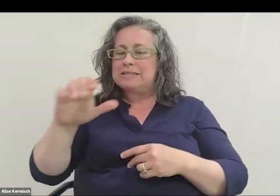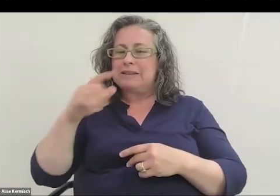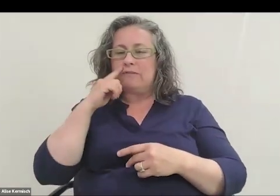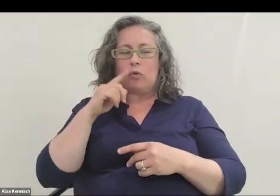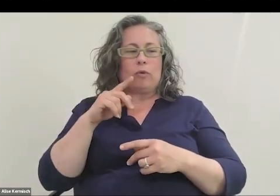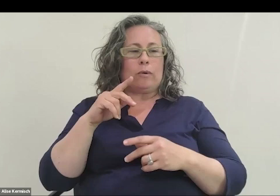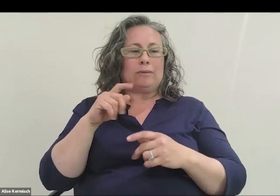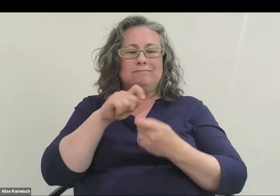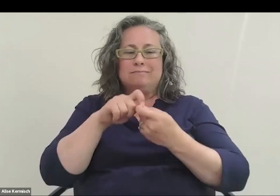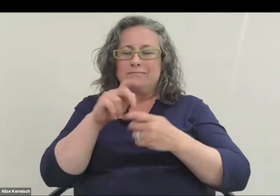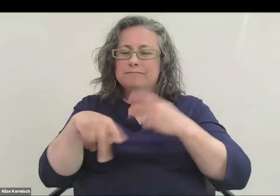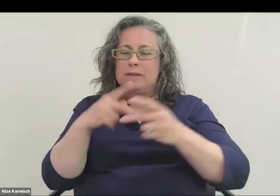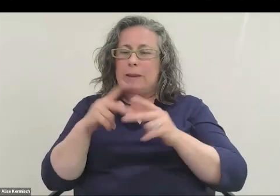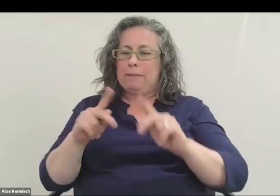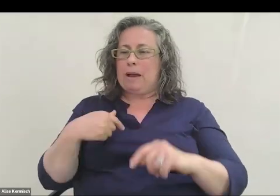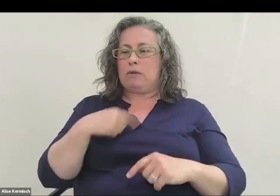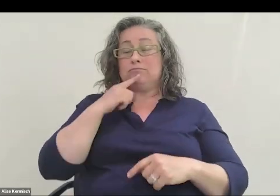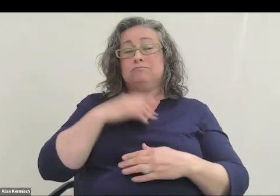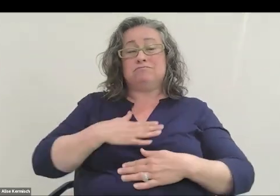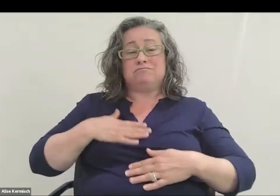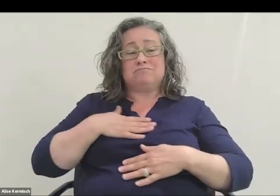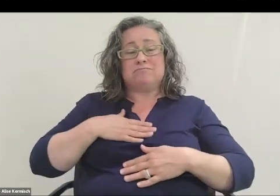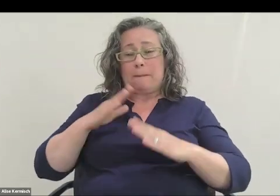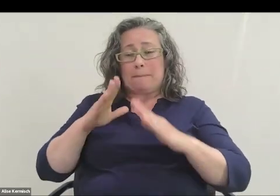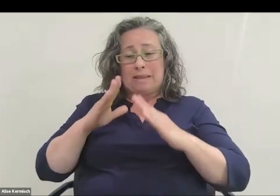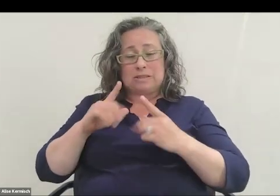I really enjoy paying attention to what's going on in